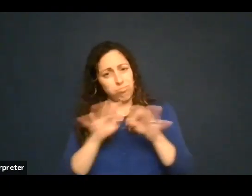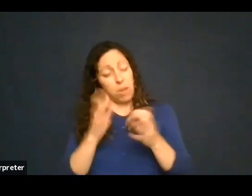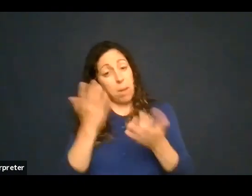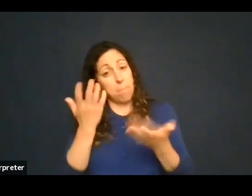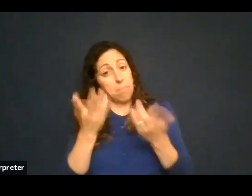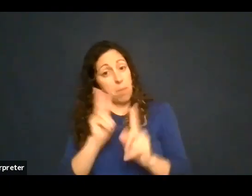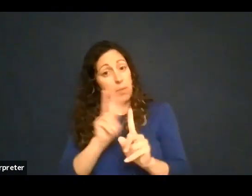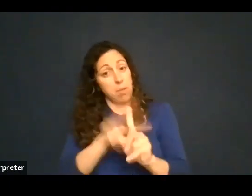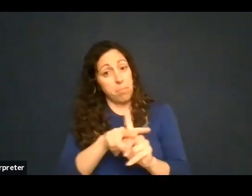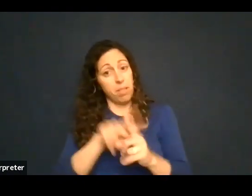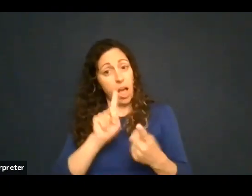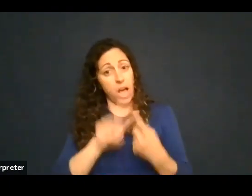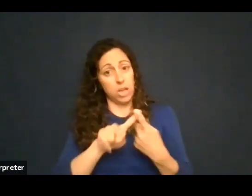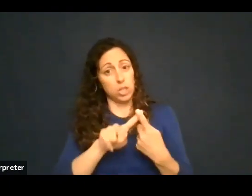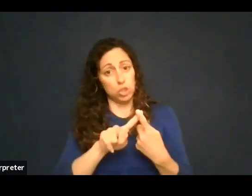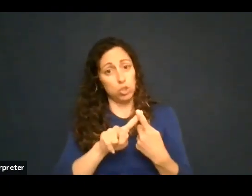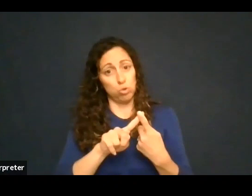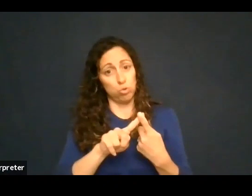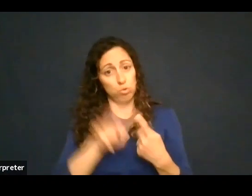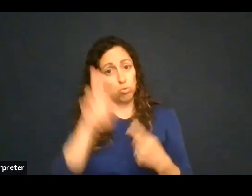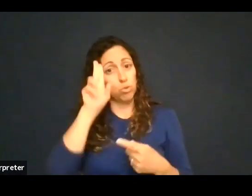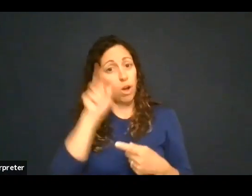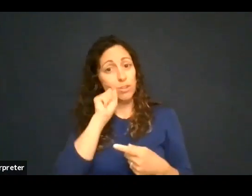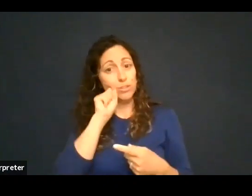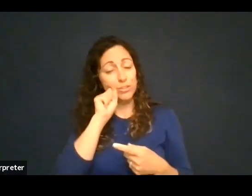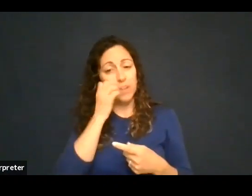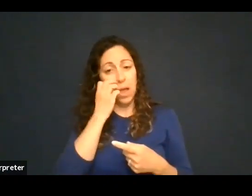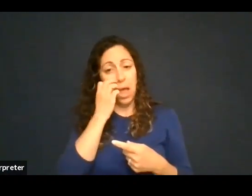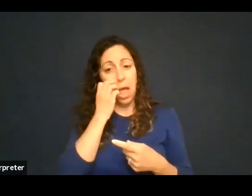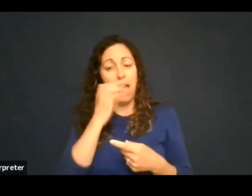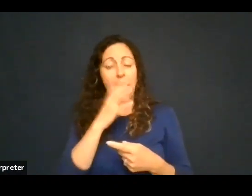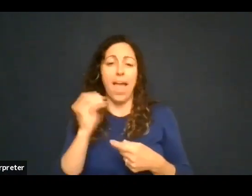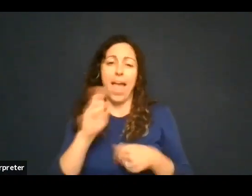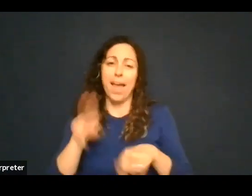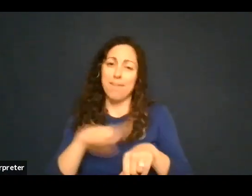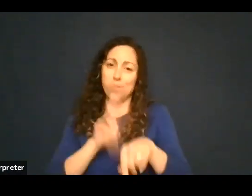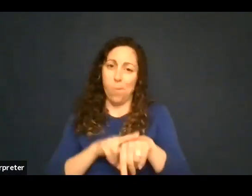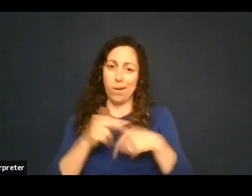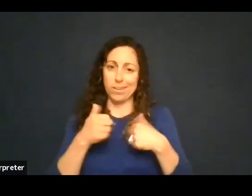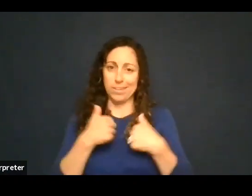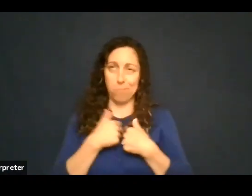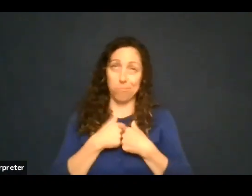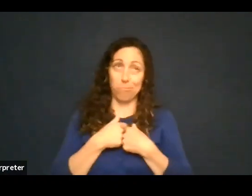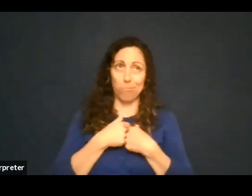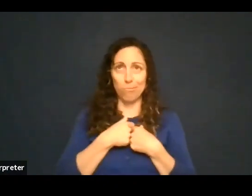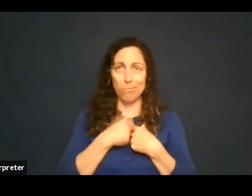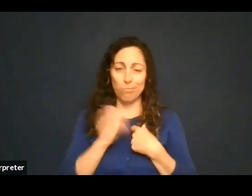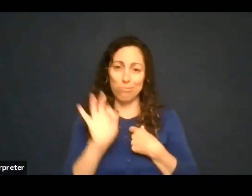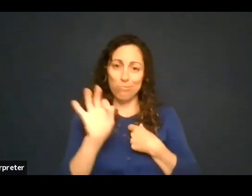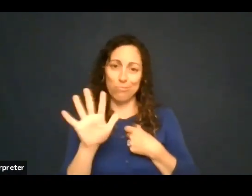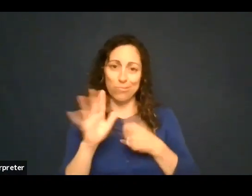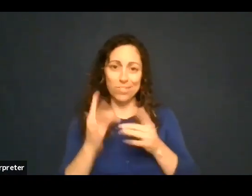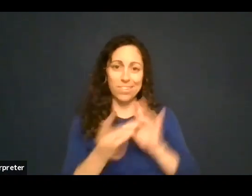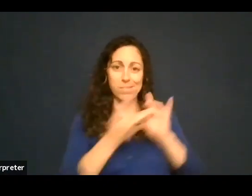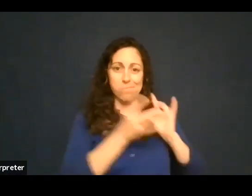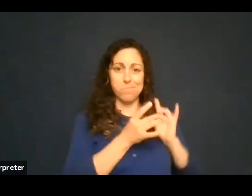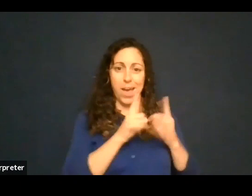to my talk which is a recorded talk. And before I do that, I think an important thing for people